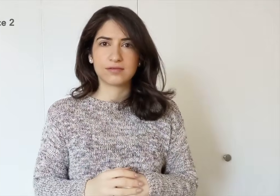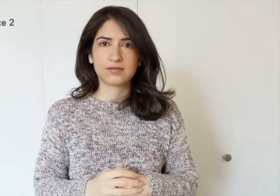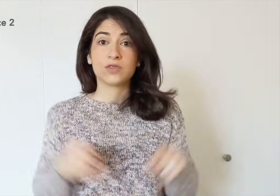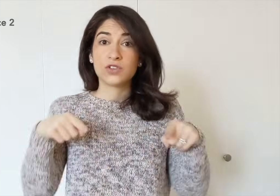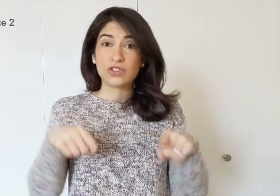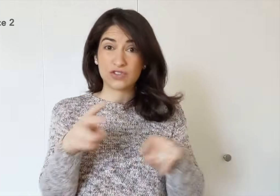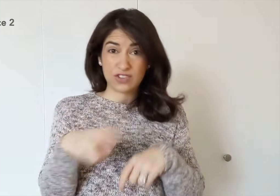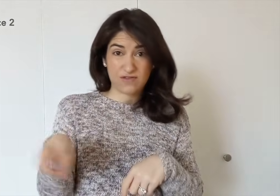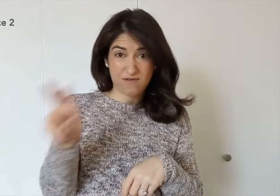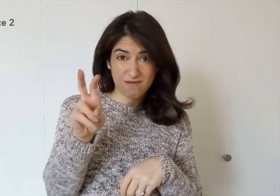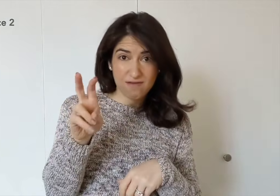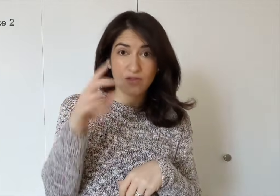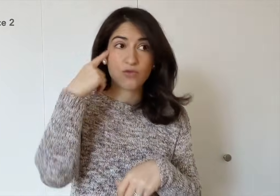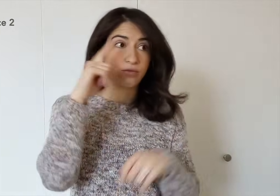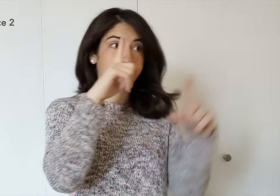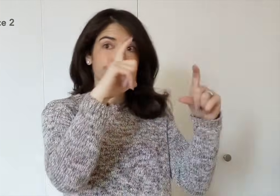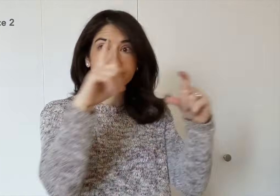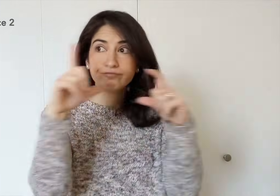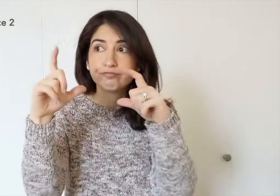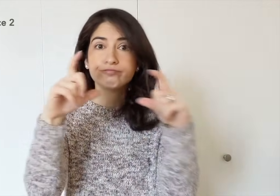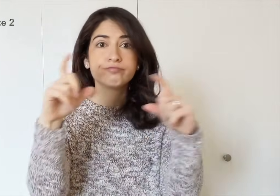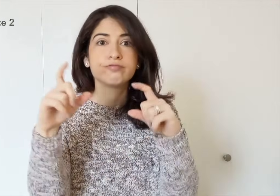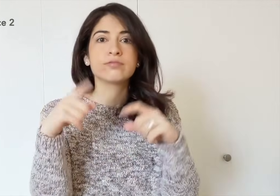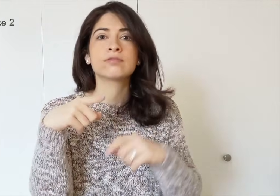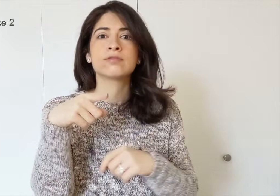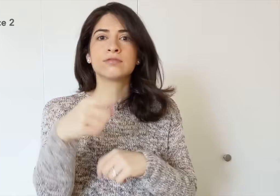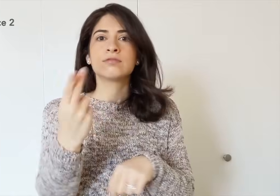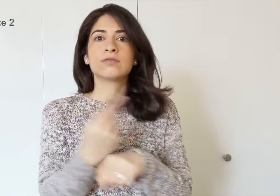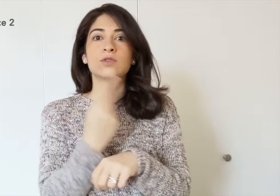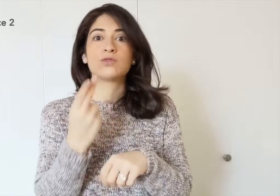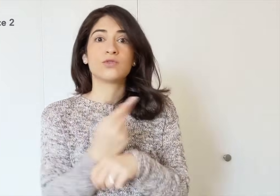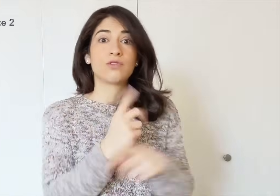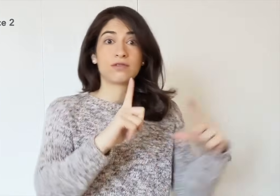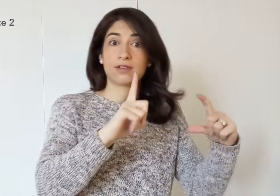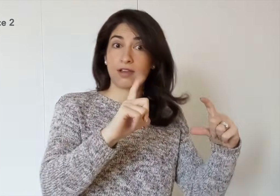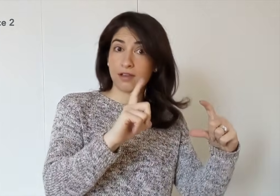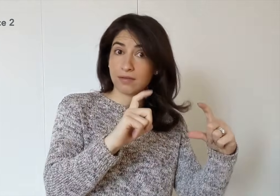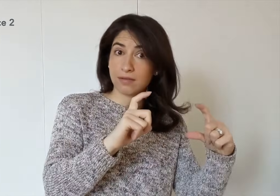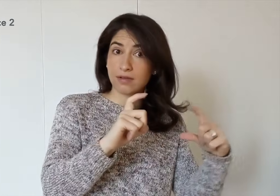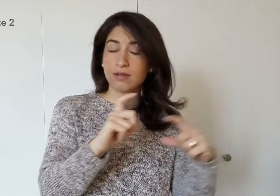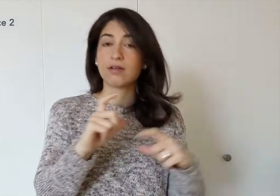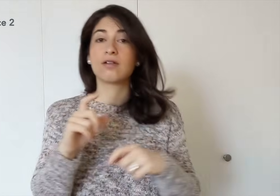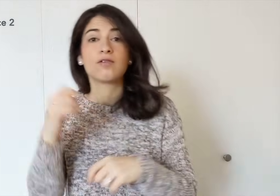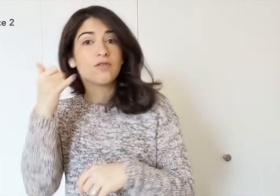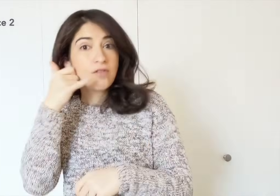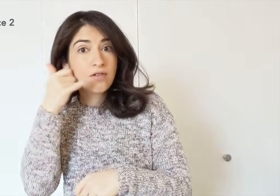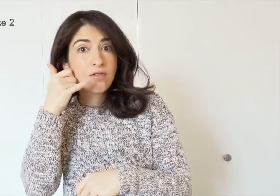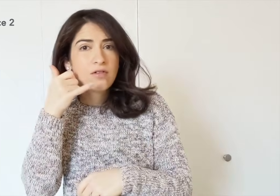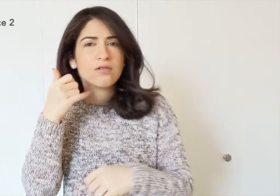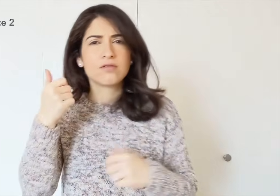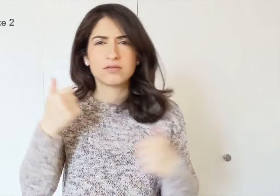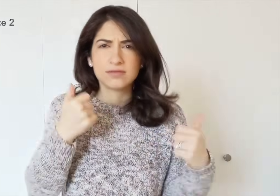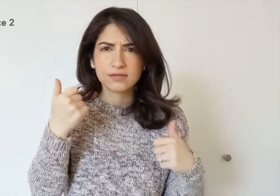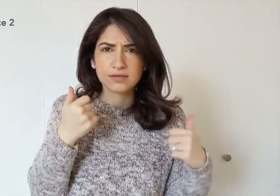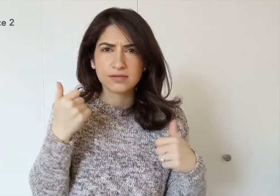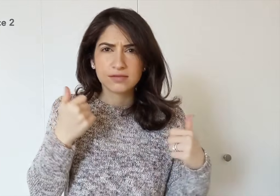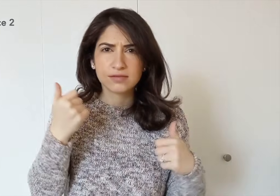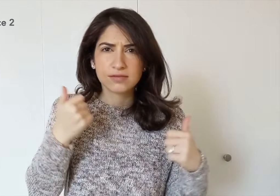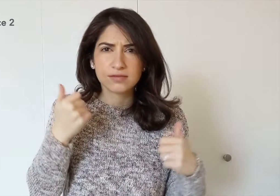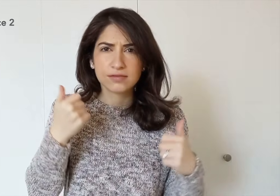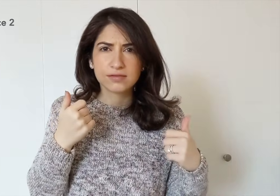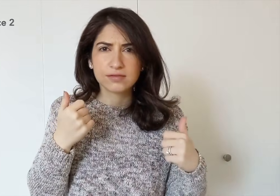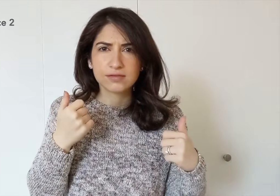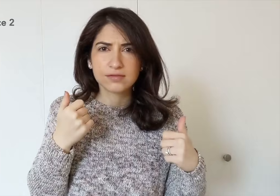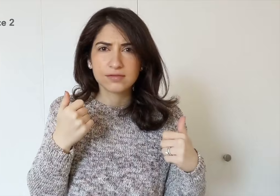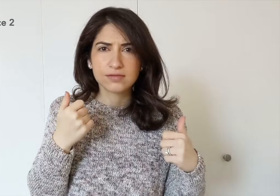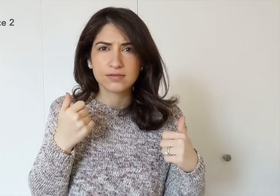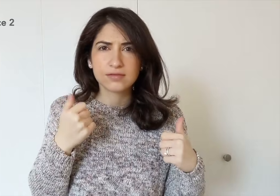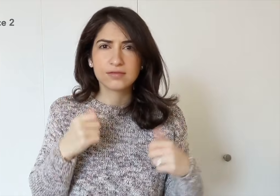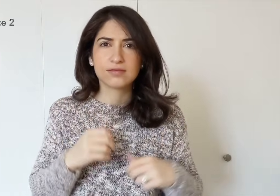During travel, for taking pictures, do you use a camera, a phone, which?